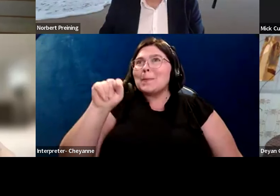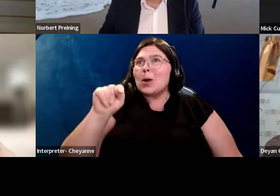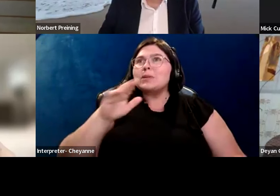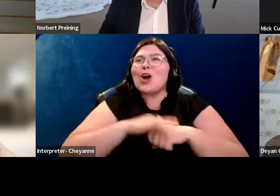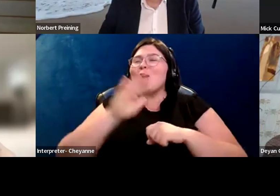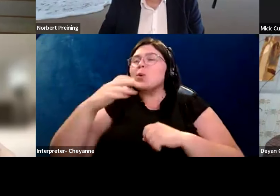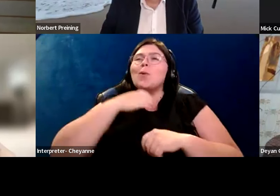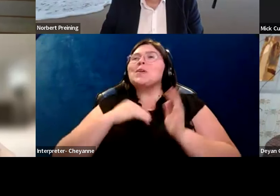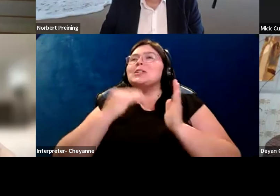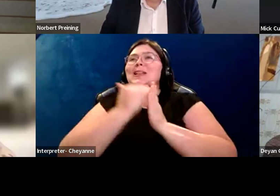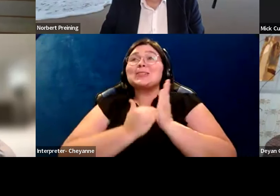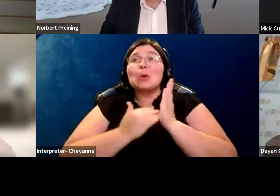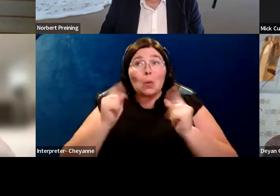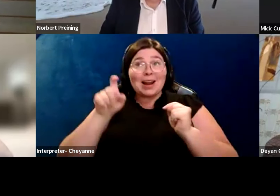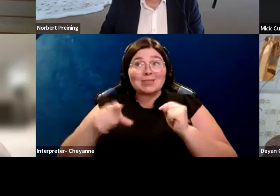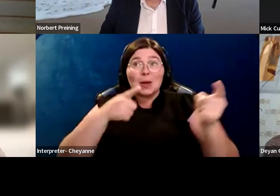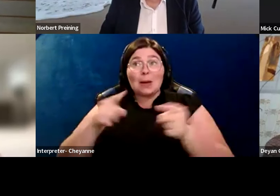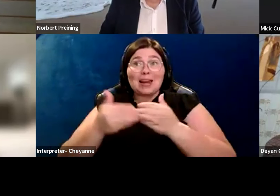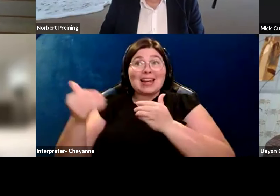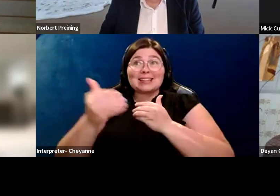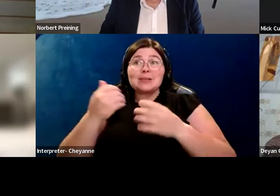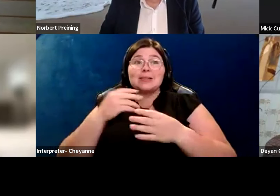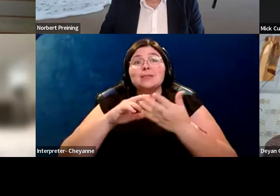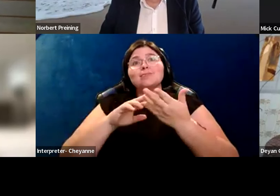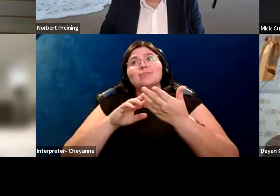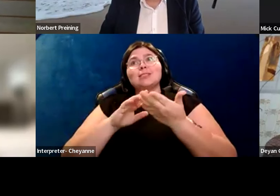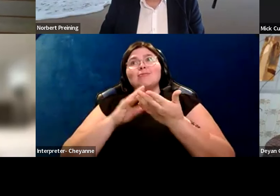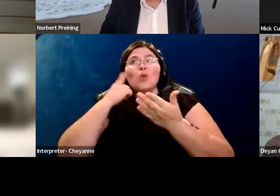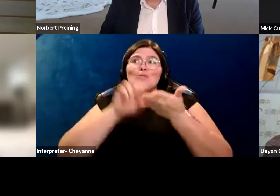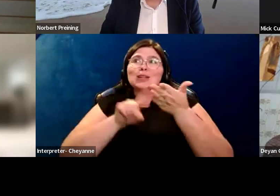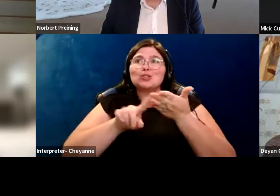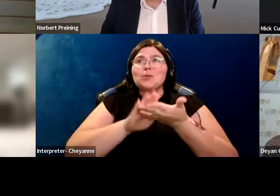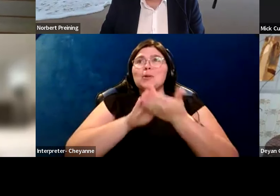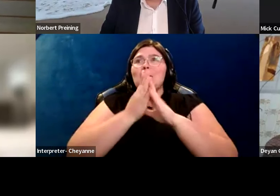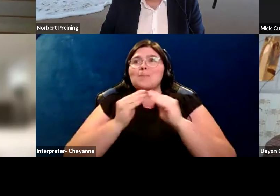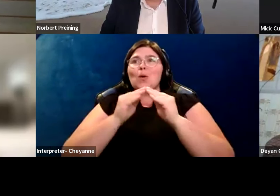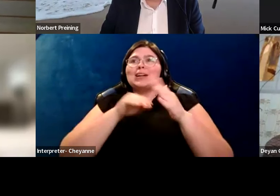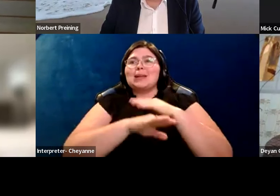What needs to happen next to make research more accessible? Yeah, I would answer with two things.